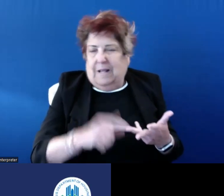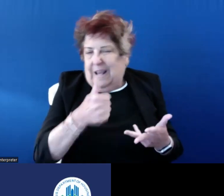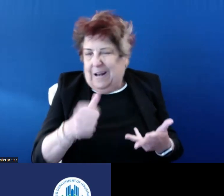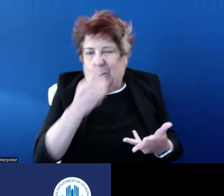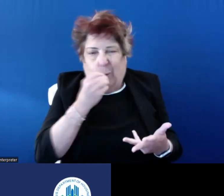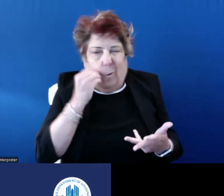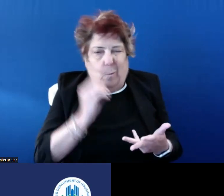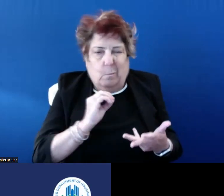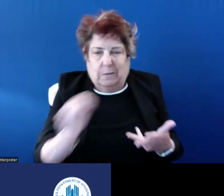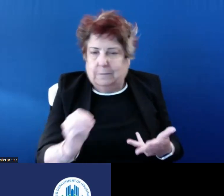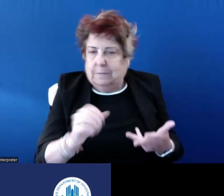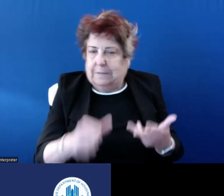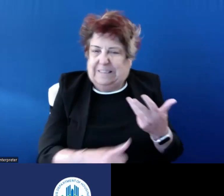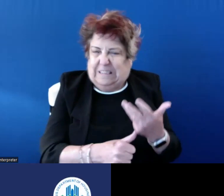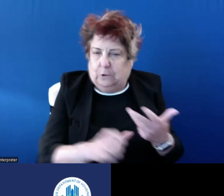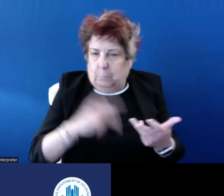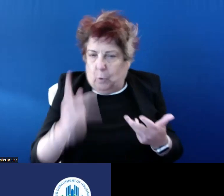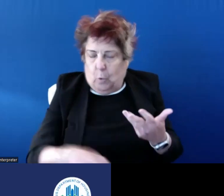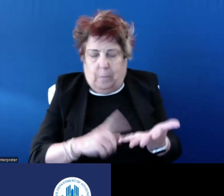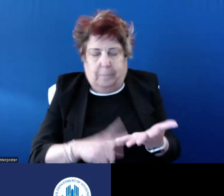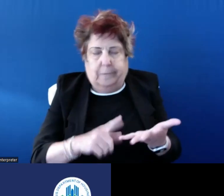your local municipal and